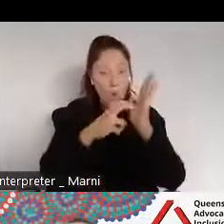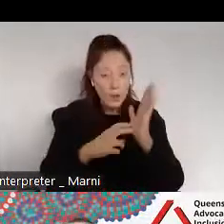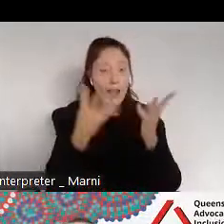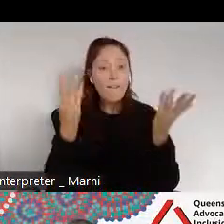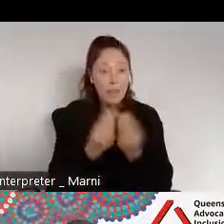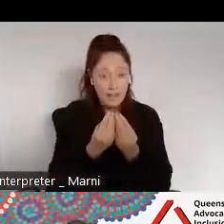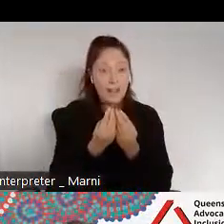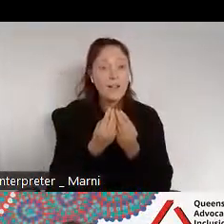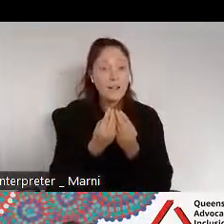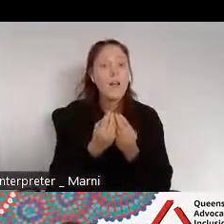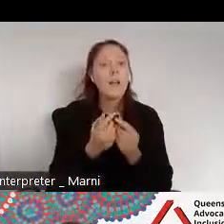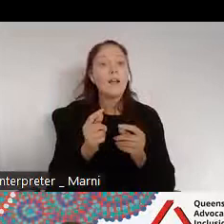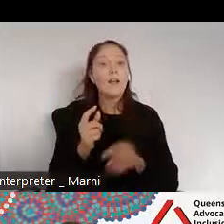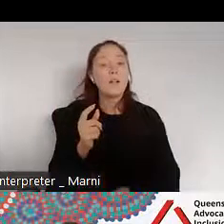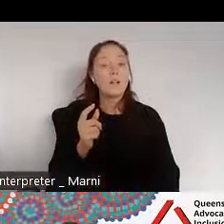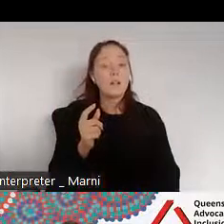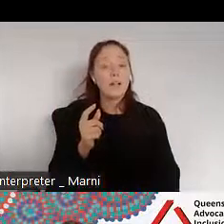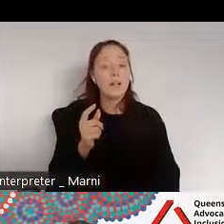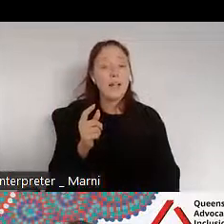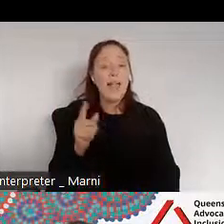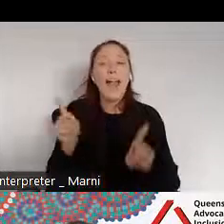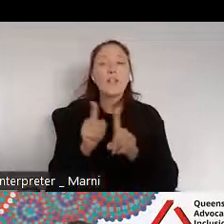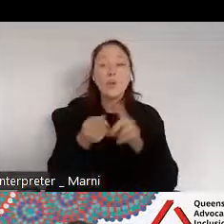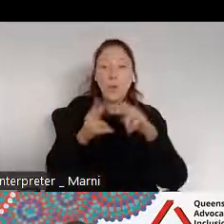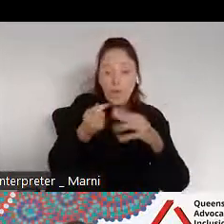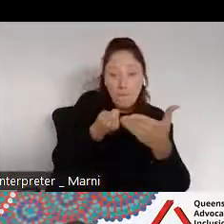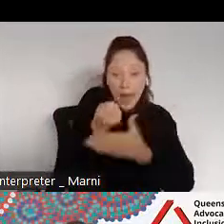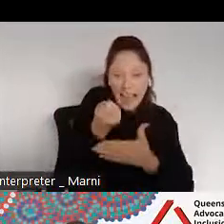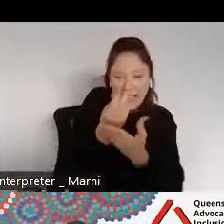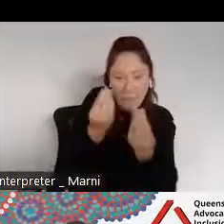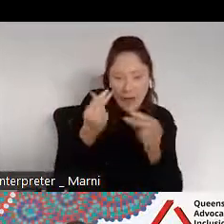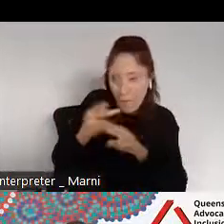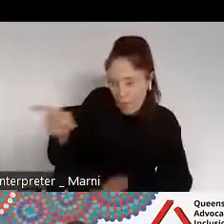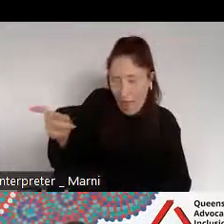also entitled to reimbursement of reasonable expenses incurred in performing that role.